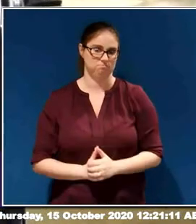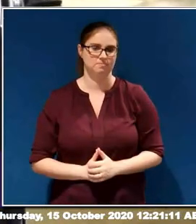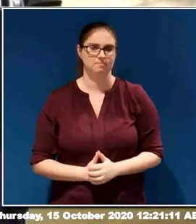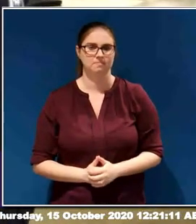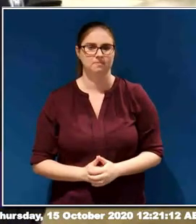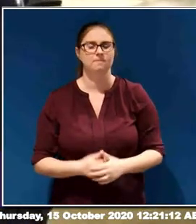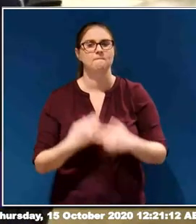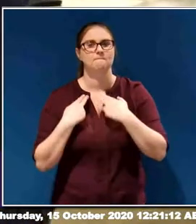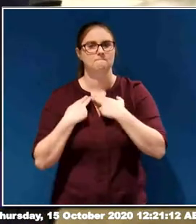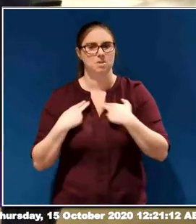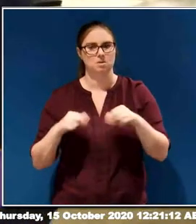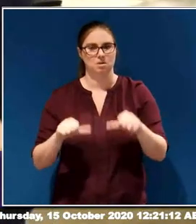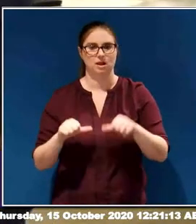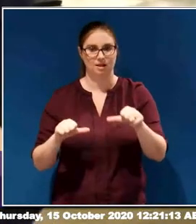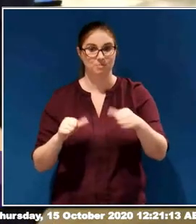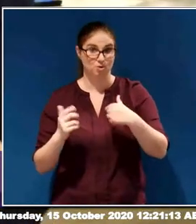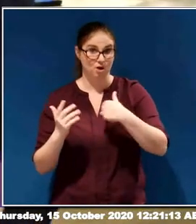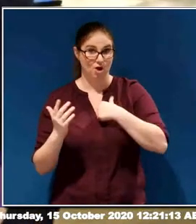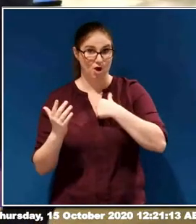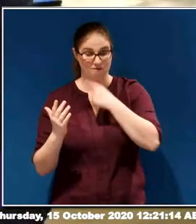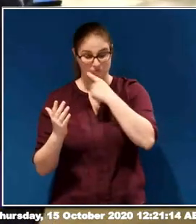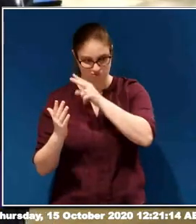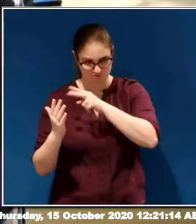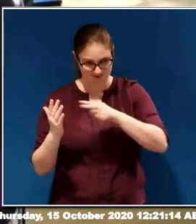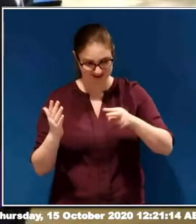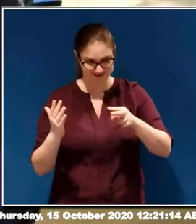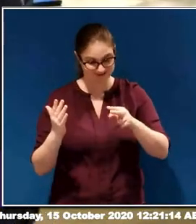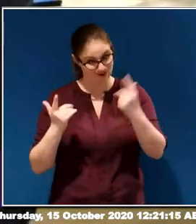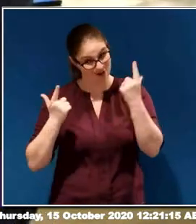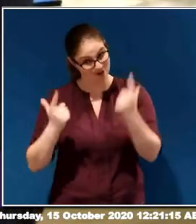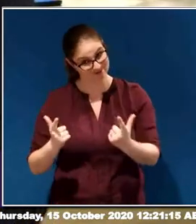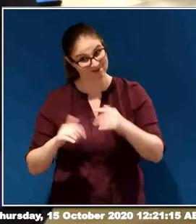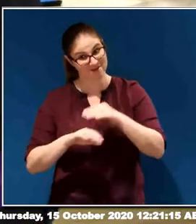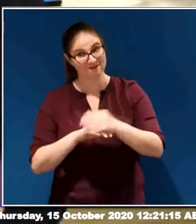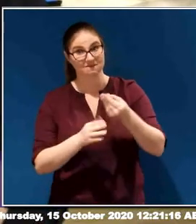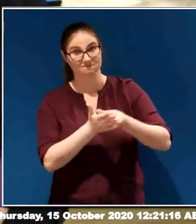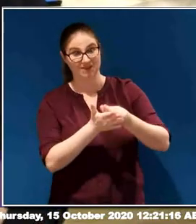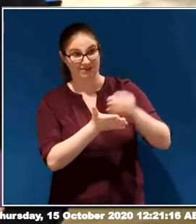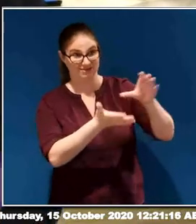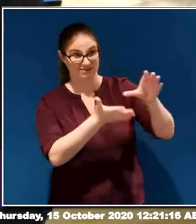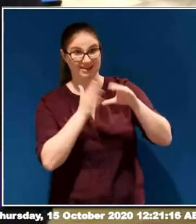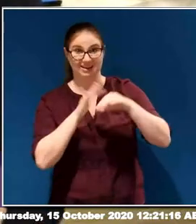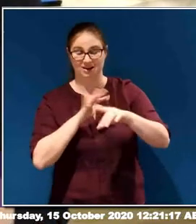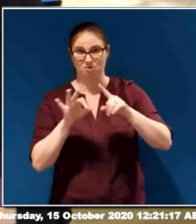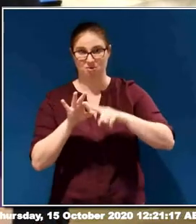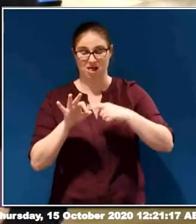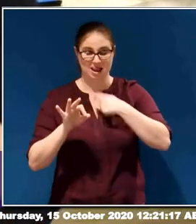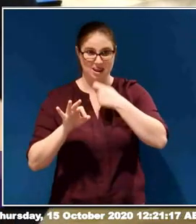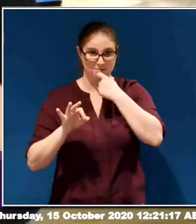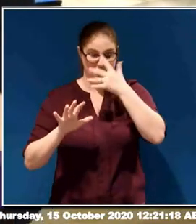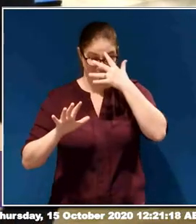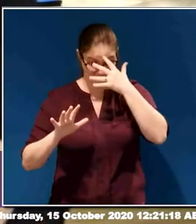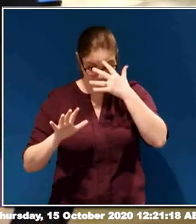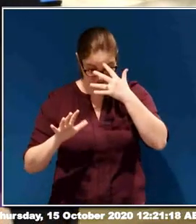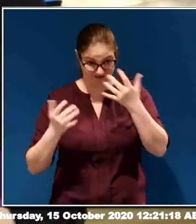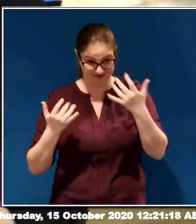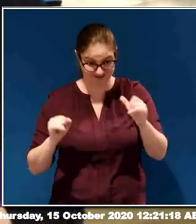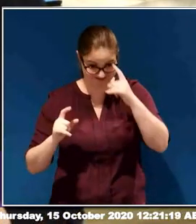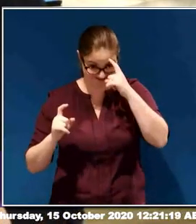about the funding within Queensland and it kind of did my head in. So can you explain to me the difference between a request for support